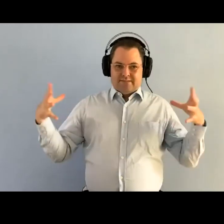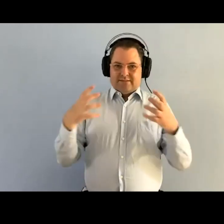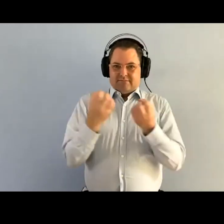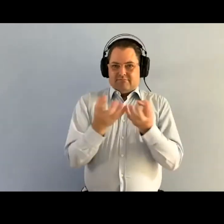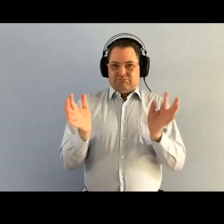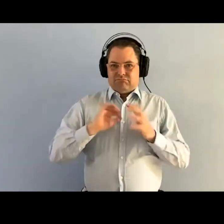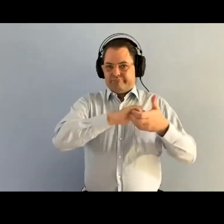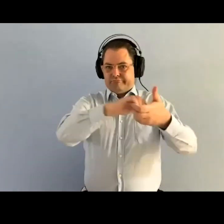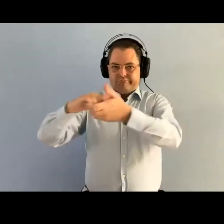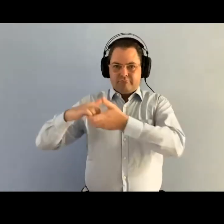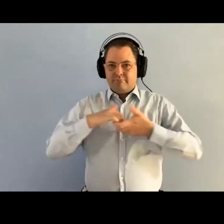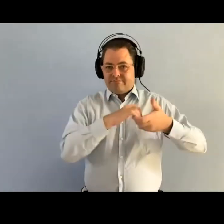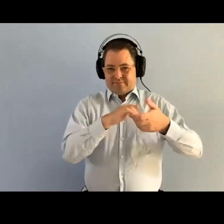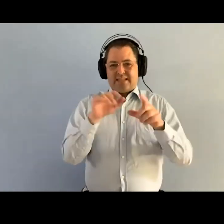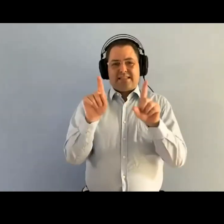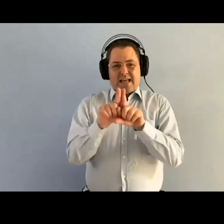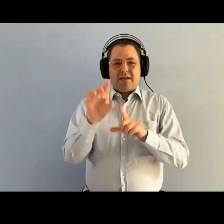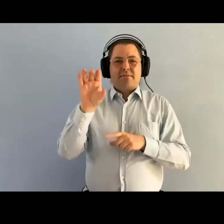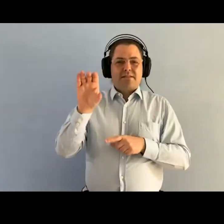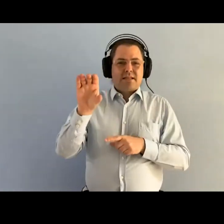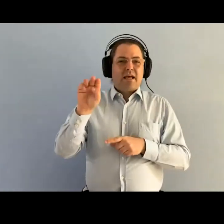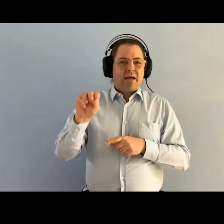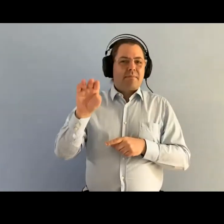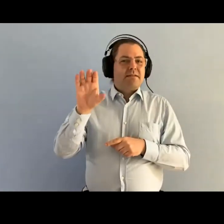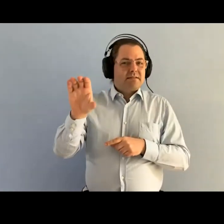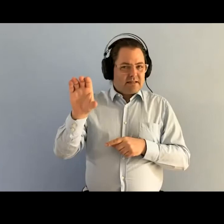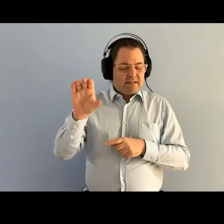in a consortium model where we have provided the support from the